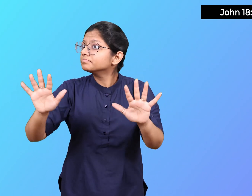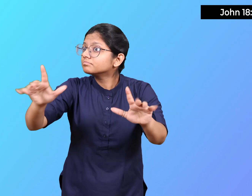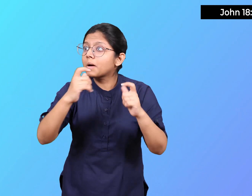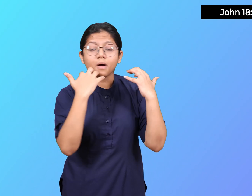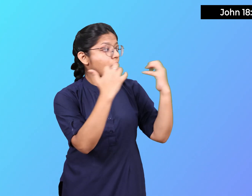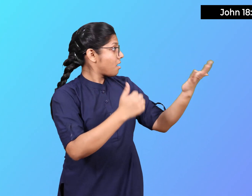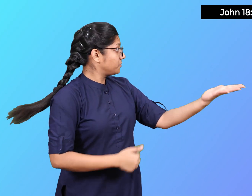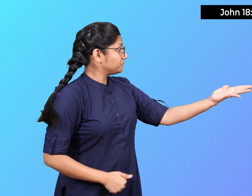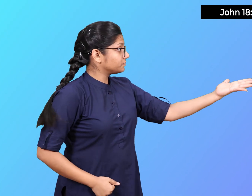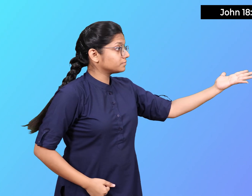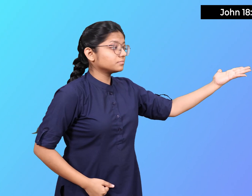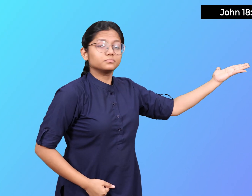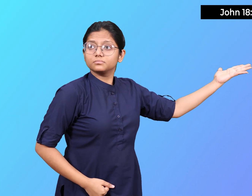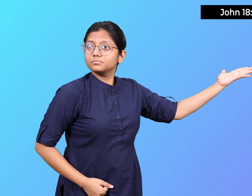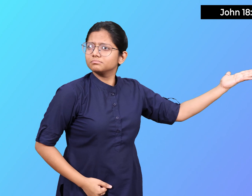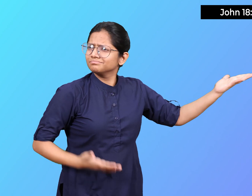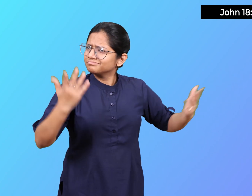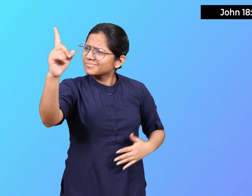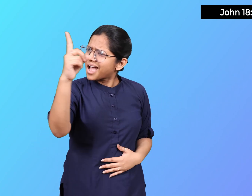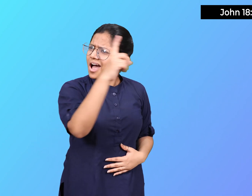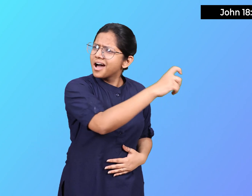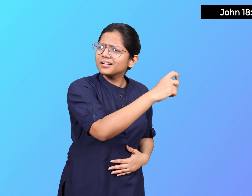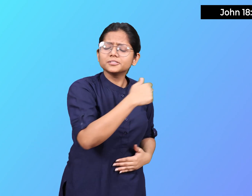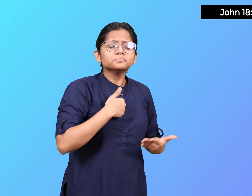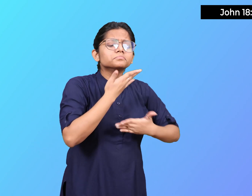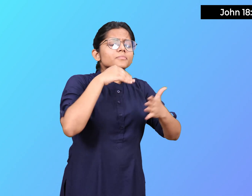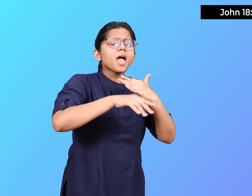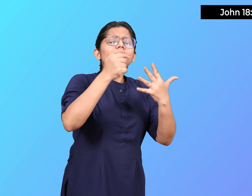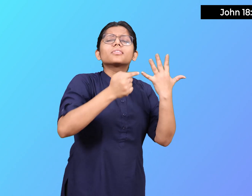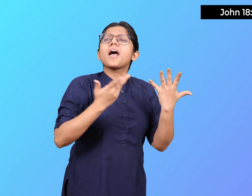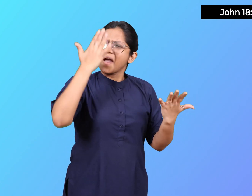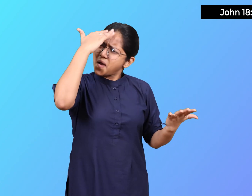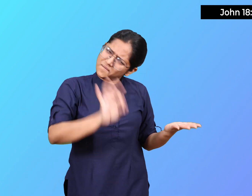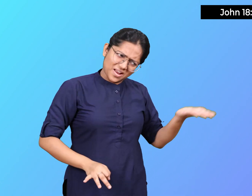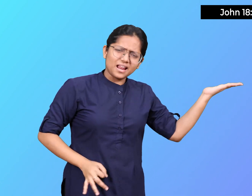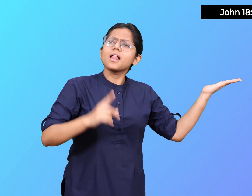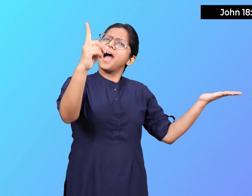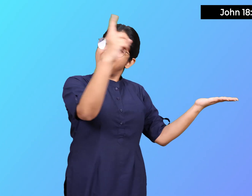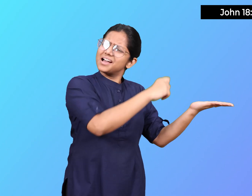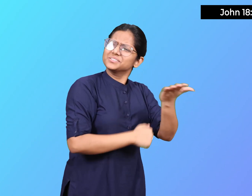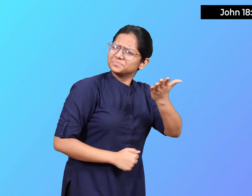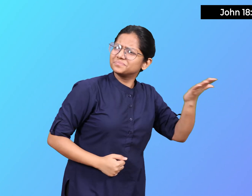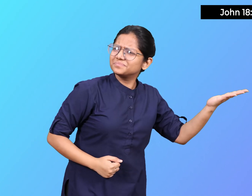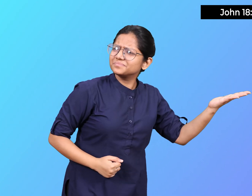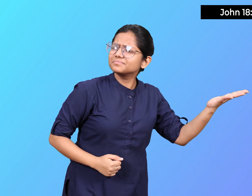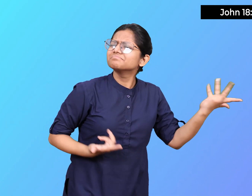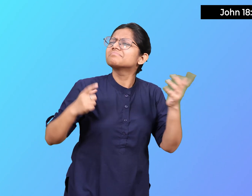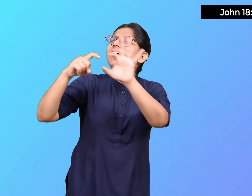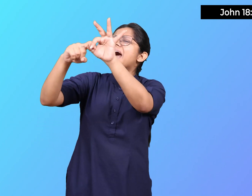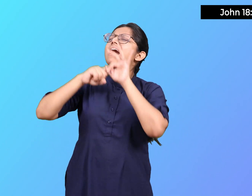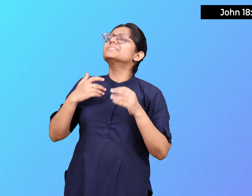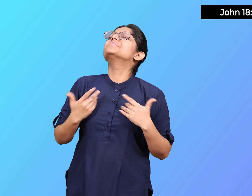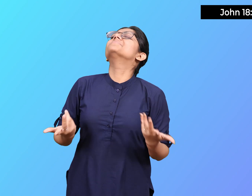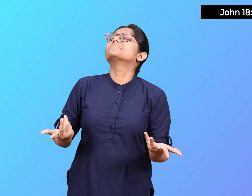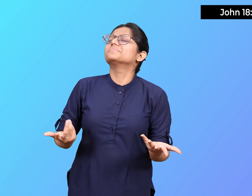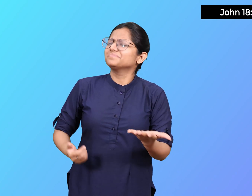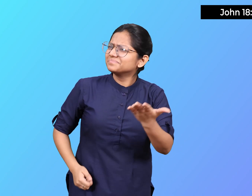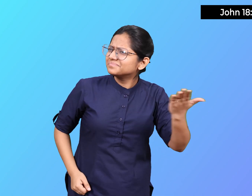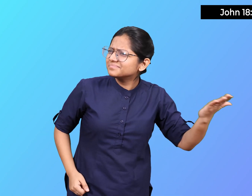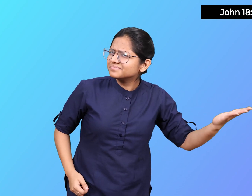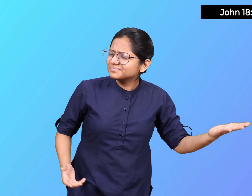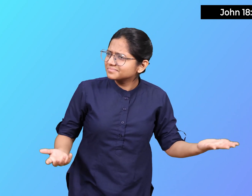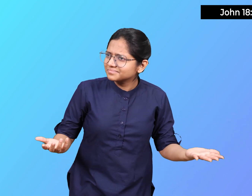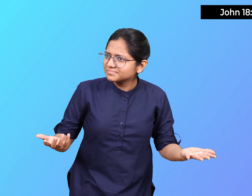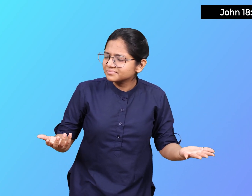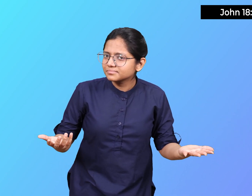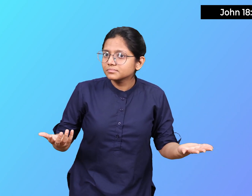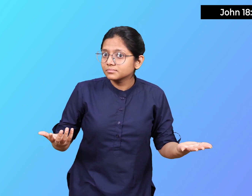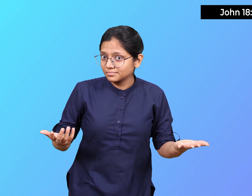So why do you question me? Ask the people who heard my teaching. They know what I said.”